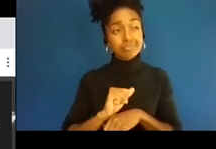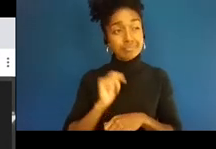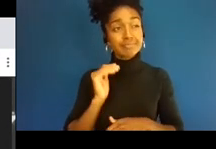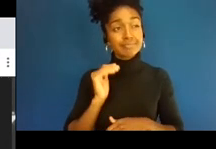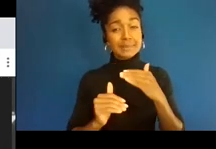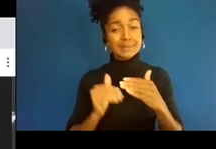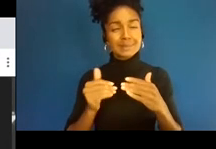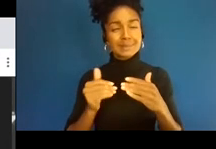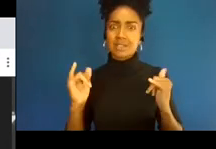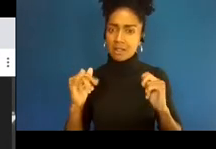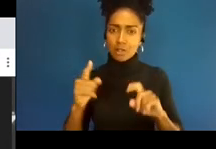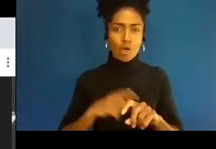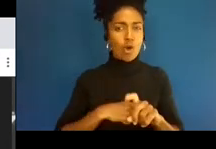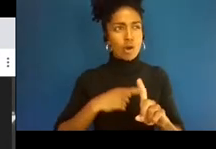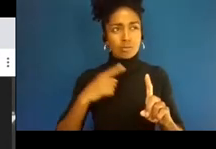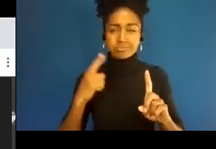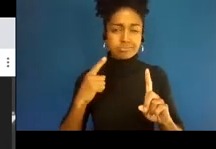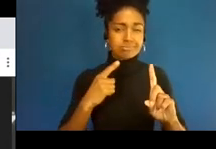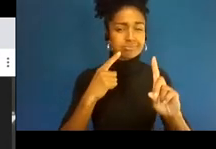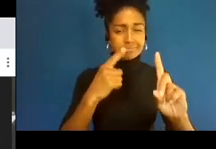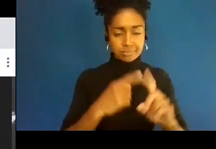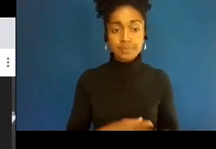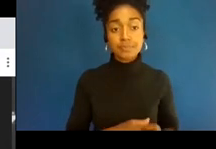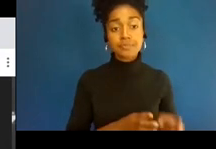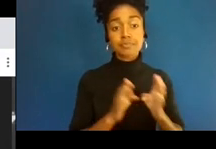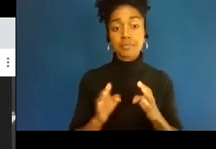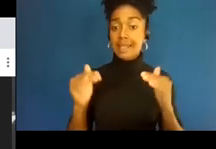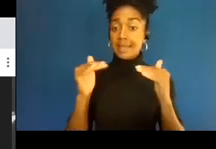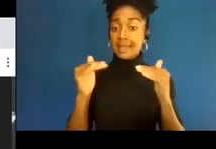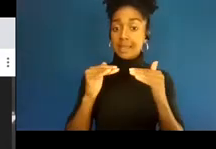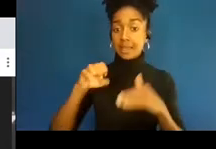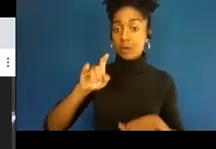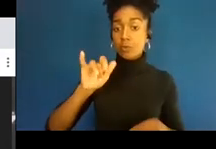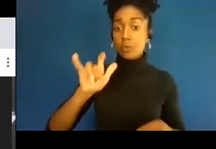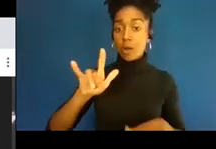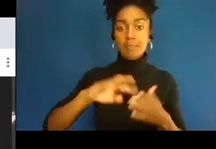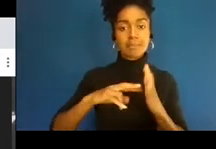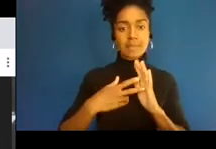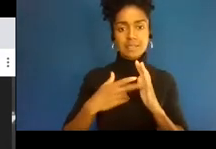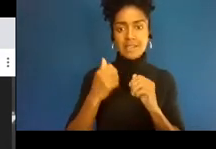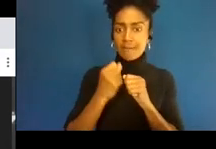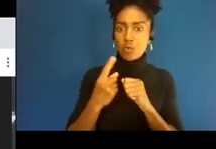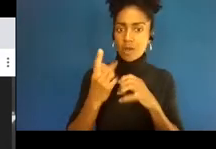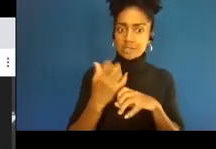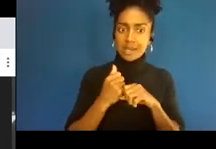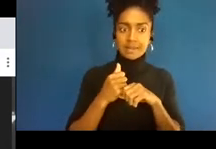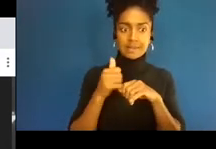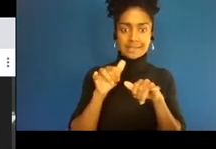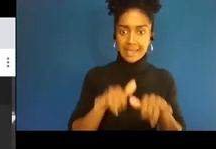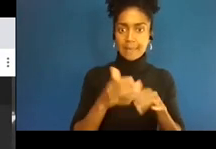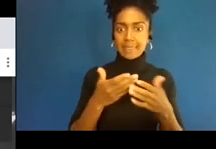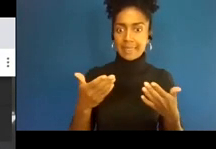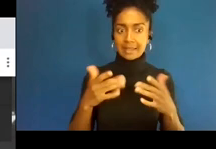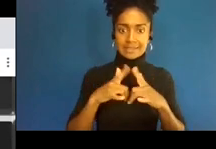"Equal means everyone is getting the same thing at the same time and in the same place."